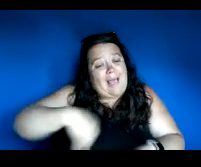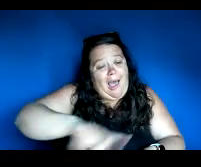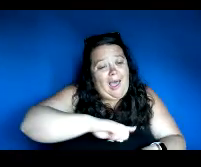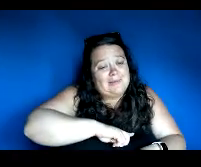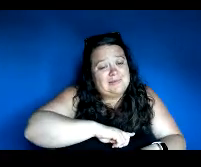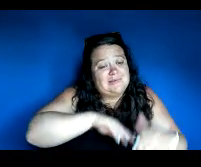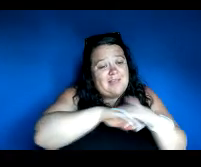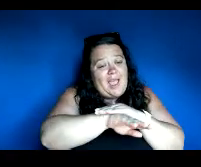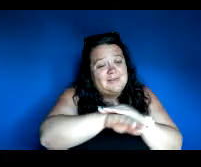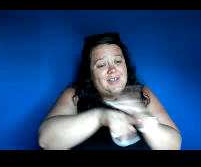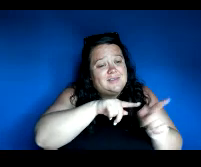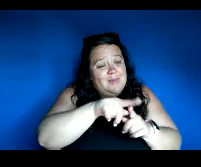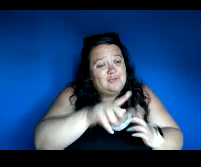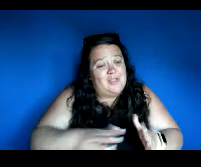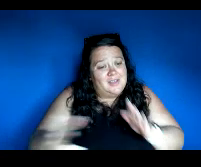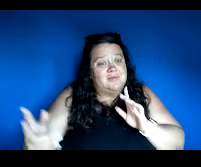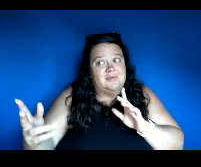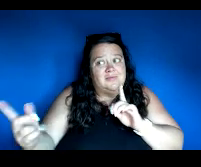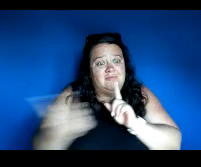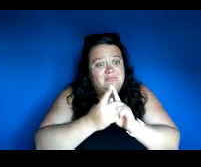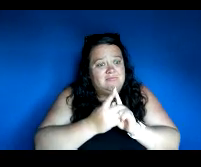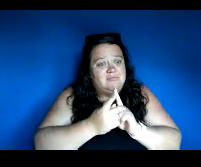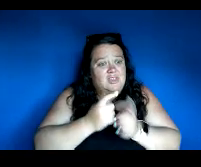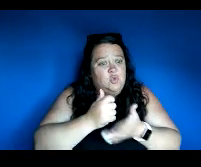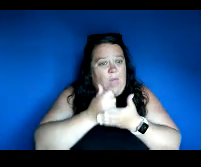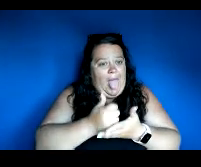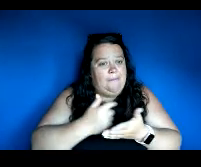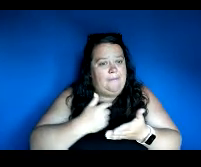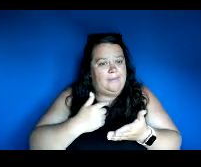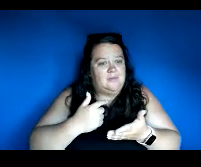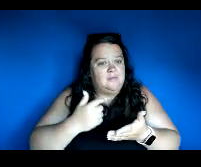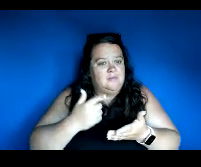as a way to connect and understand what other resources are available out there. And we'll, again,